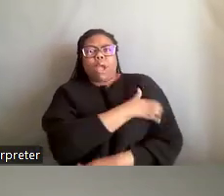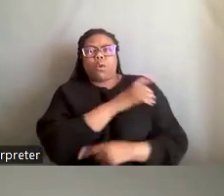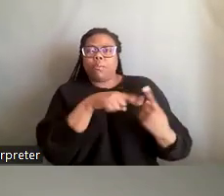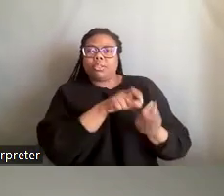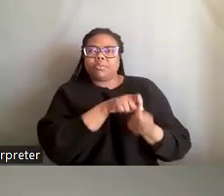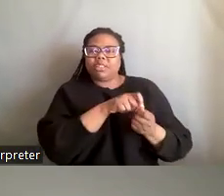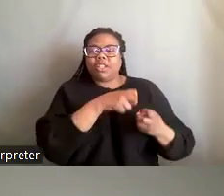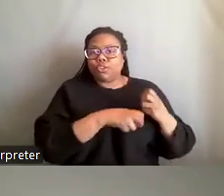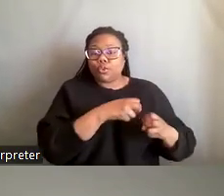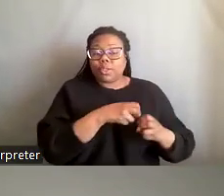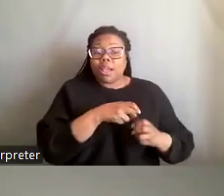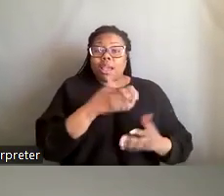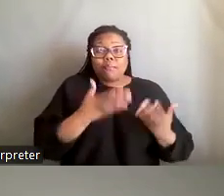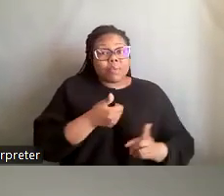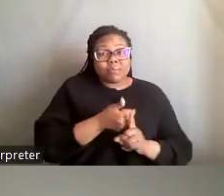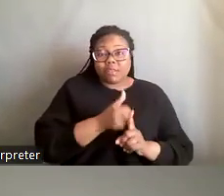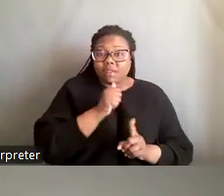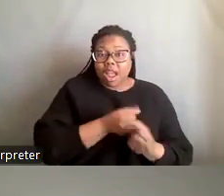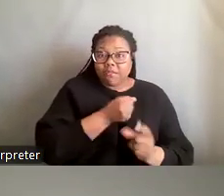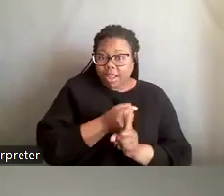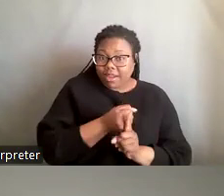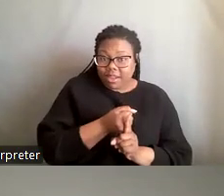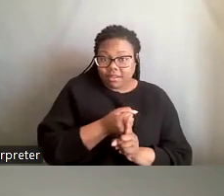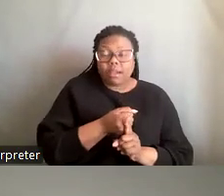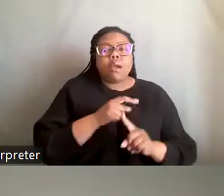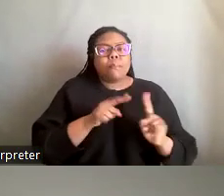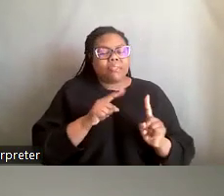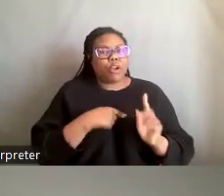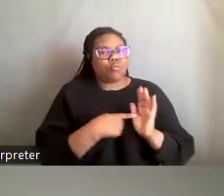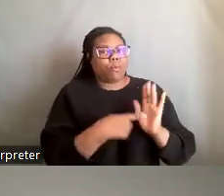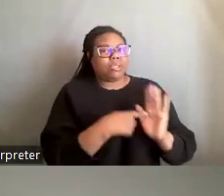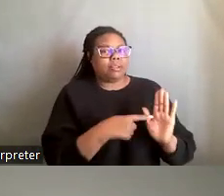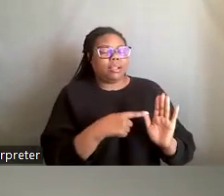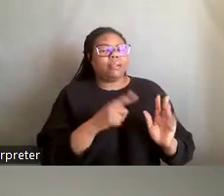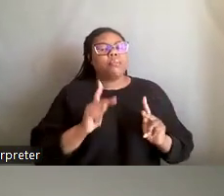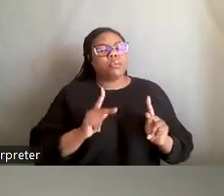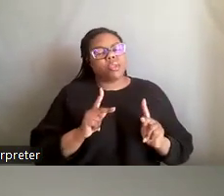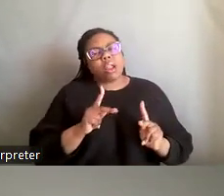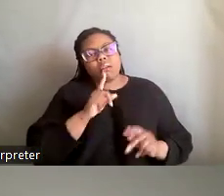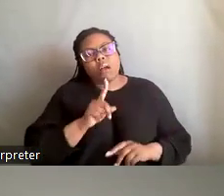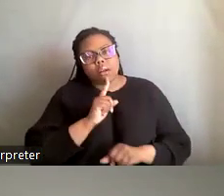educating people with power on key issues. They may not be the people directly affected. It may be somebody talking on